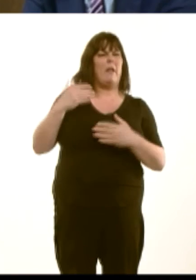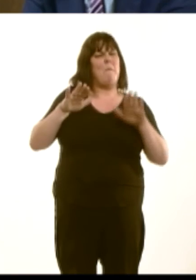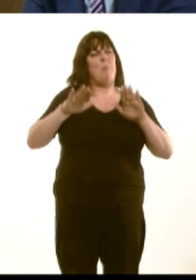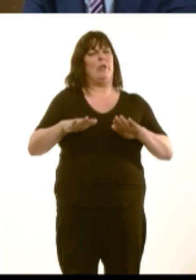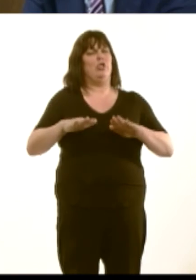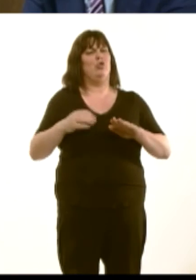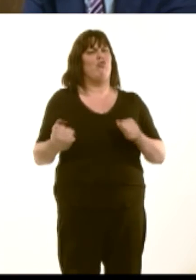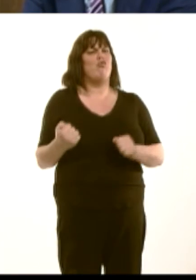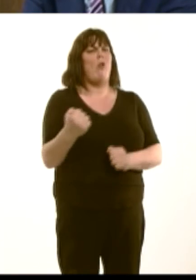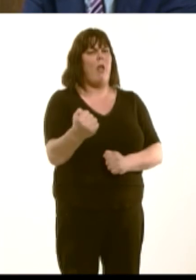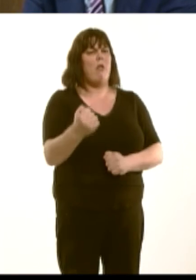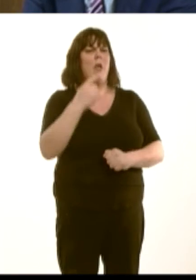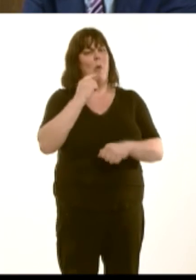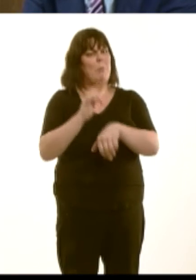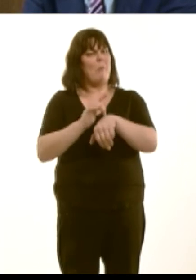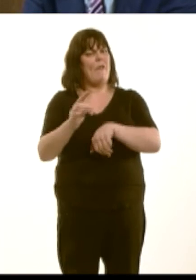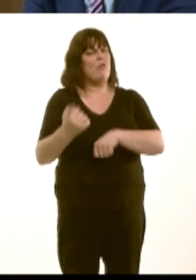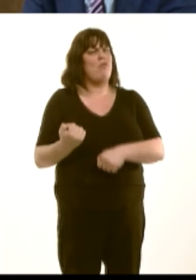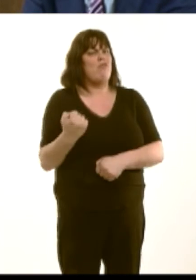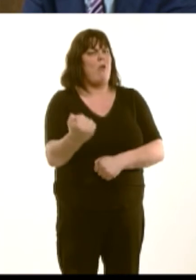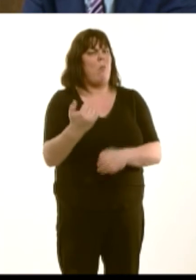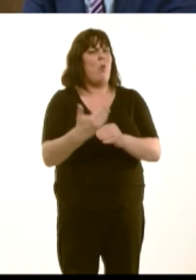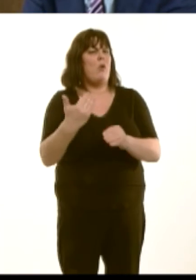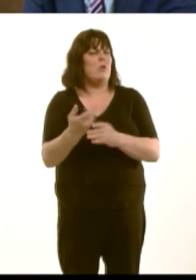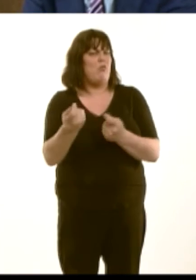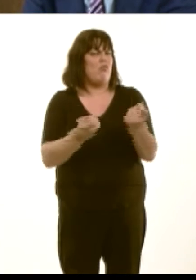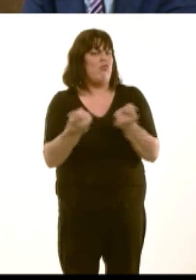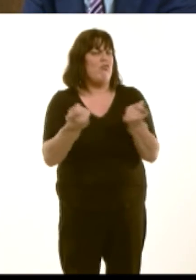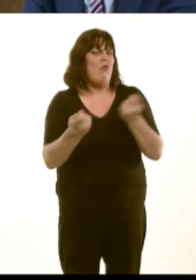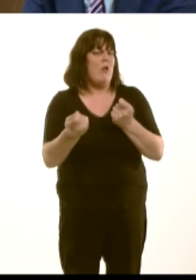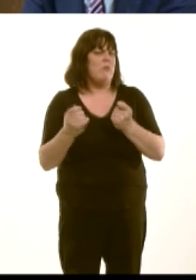the professionals who were running the rail service, and that is an argument for renationalisation.